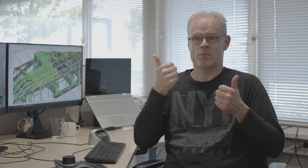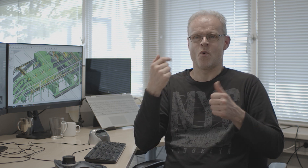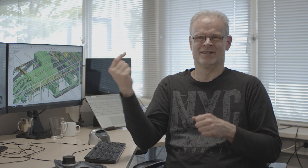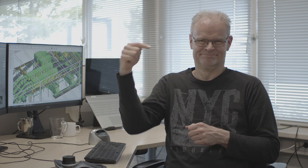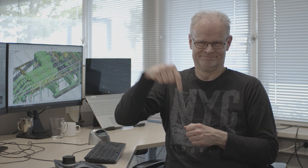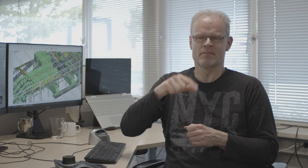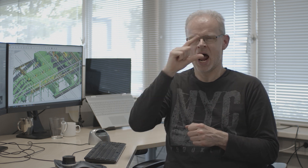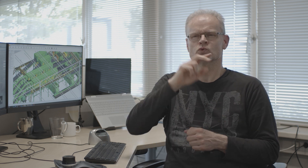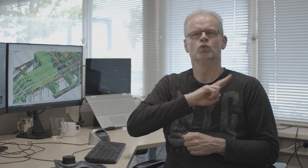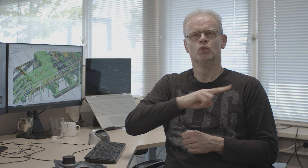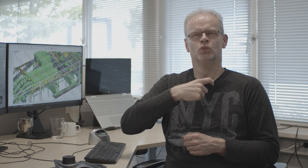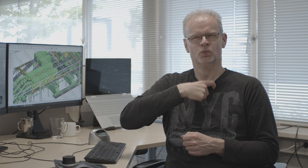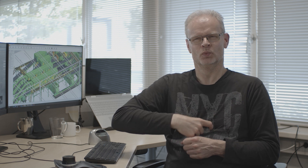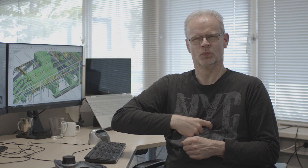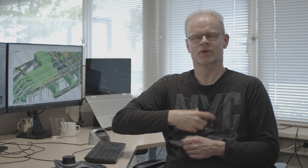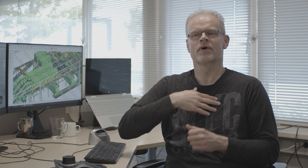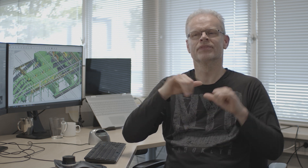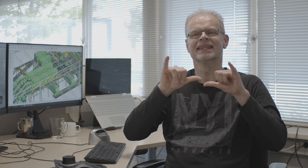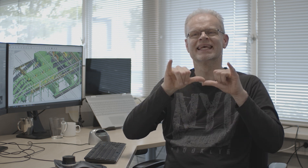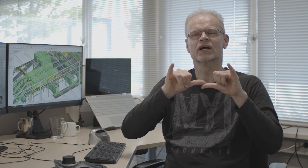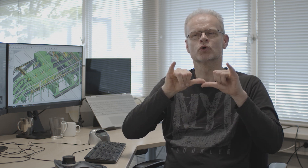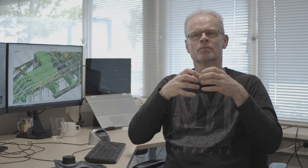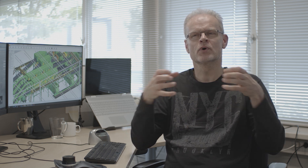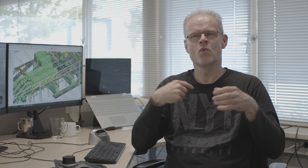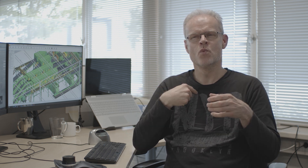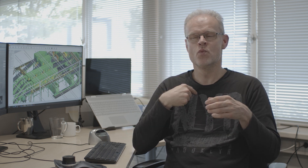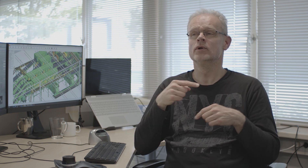I was first hired by an engineering firm.